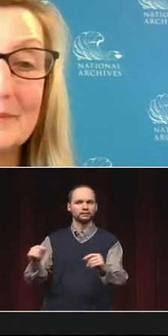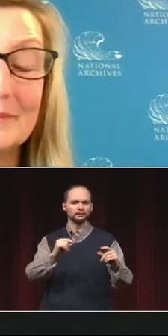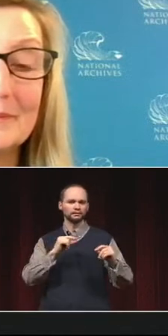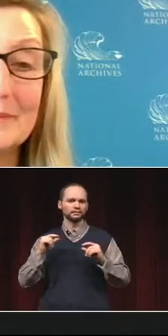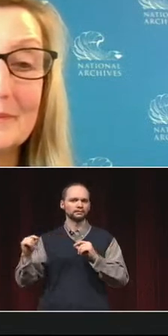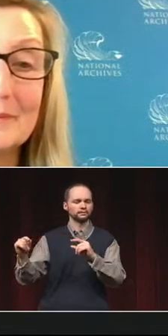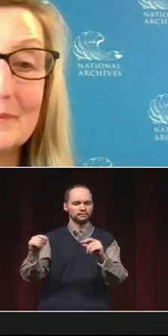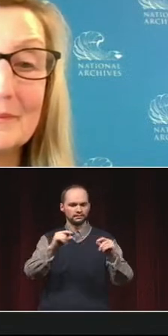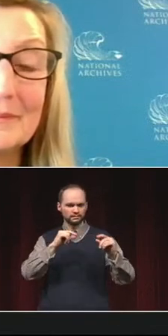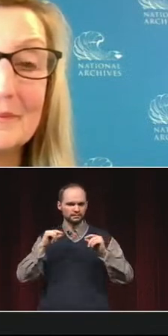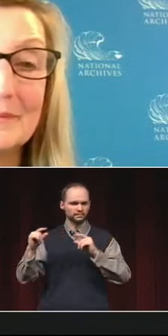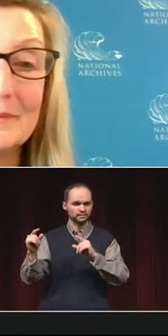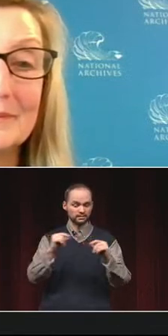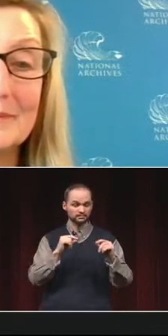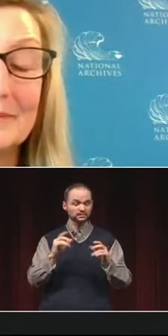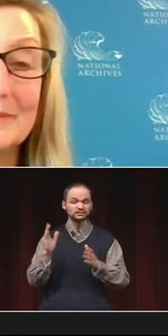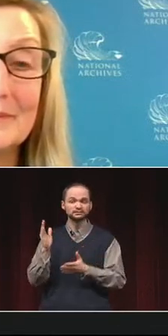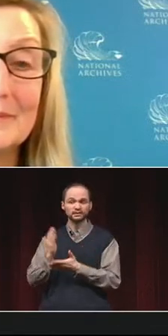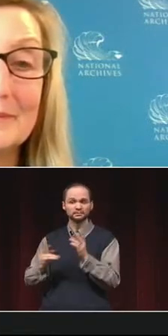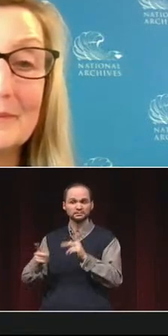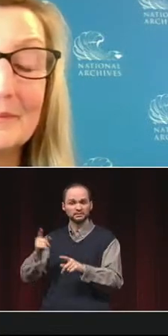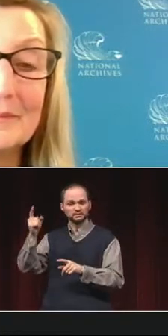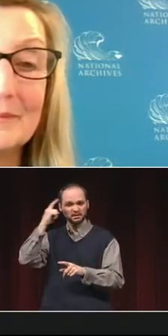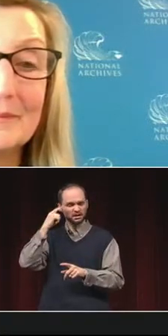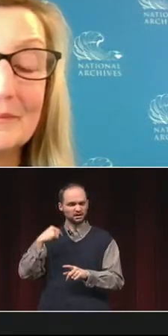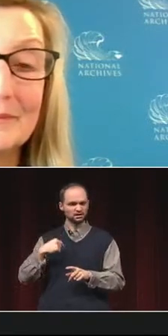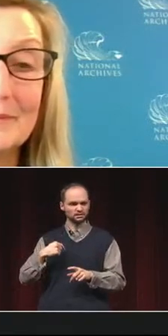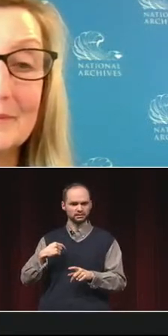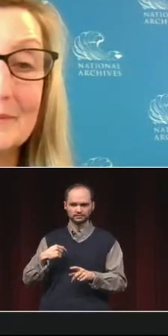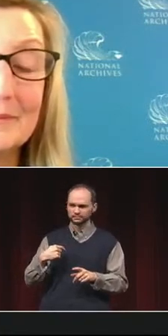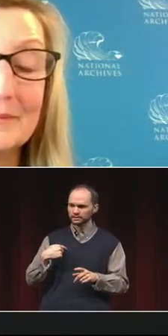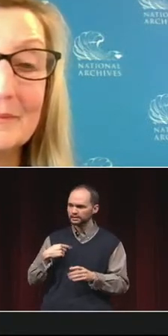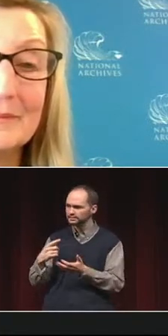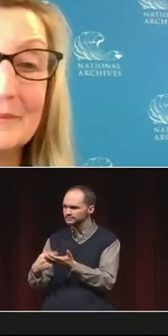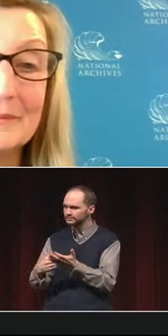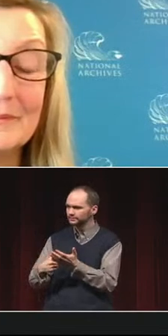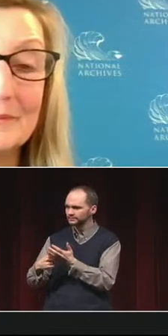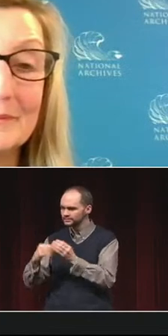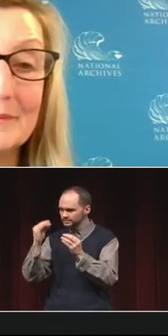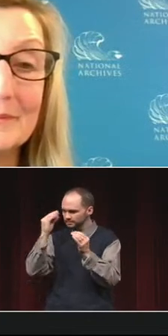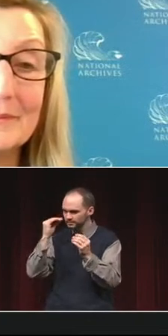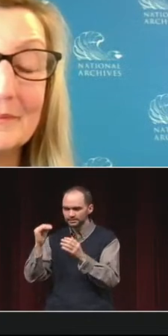that this had been a planned protest. It had not. And I was not tired. I just